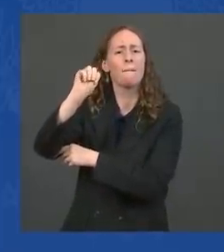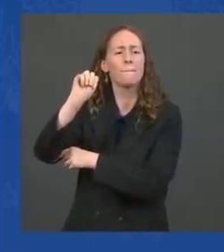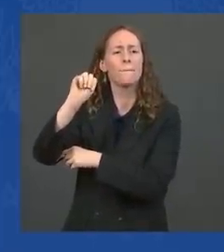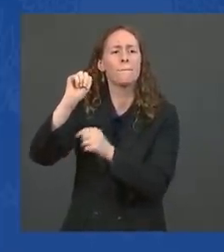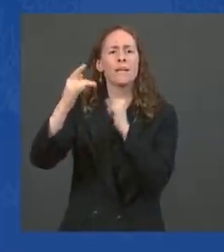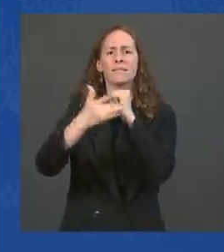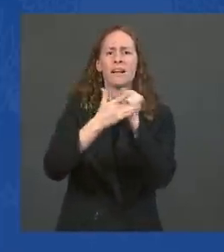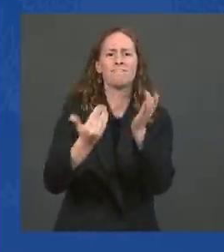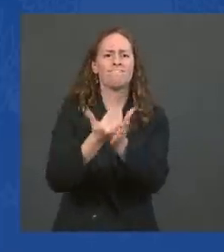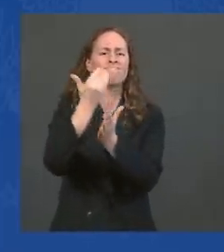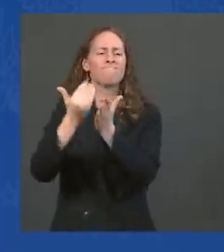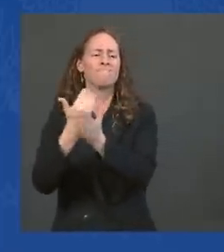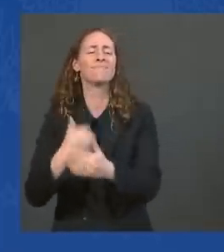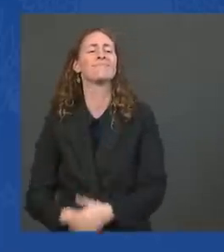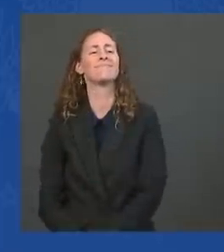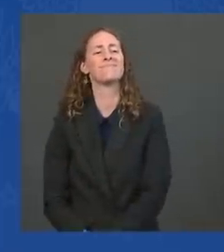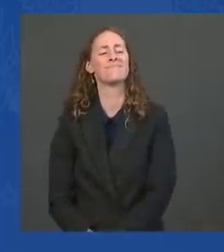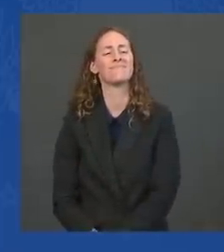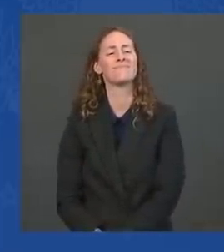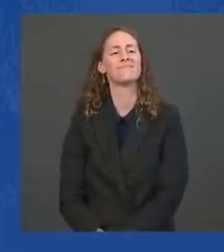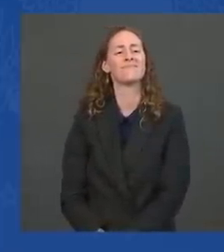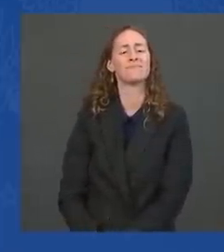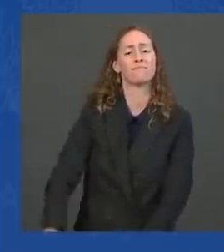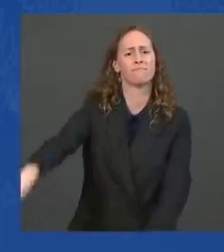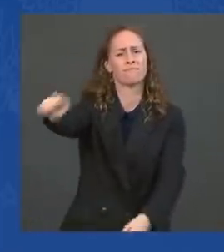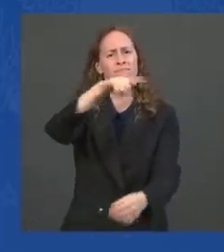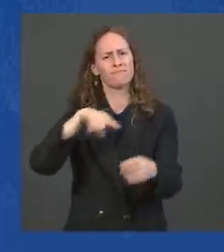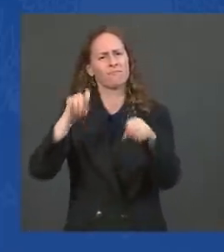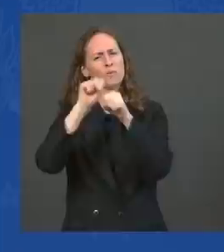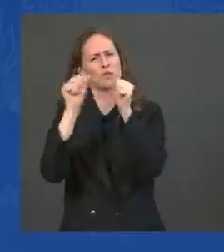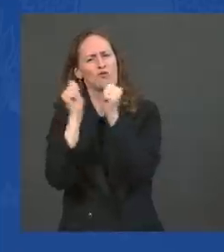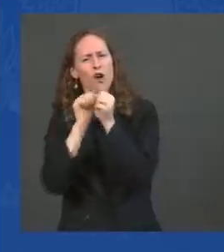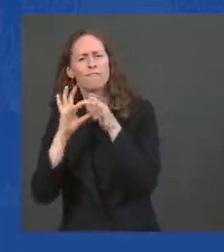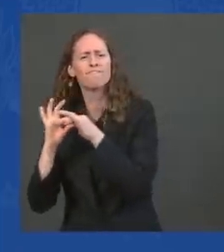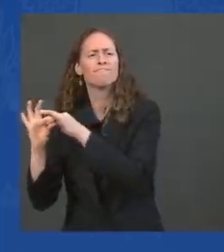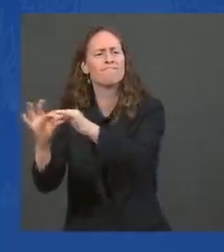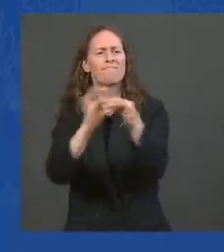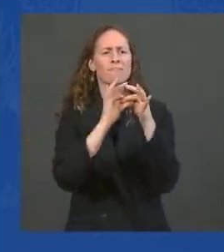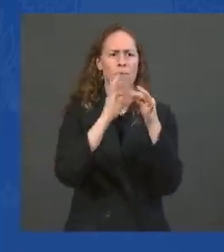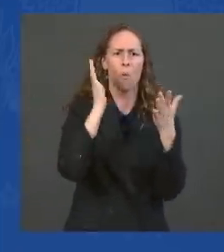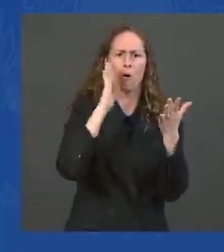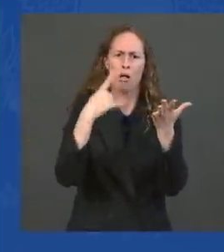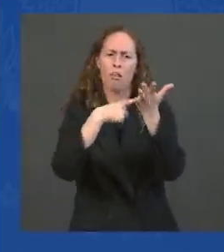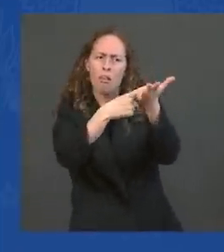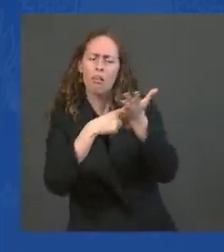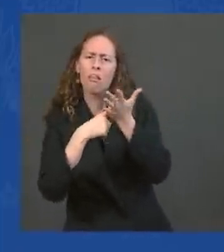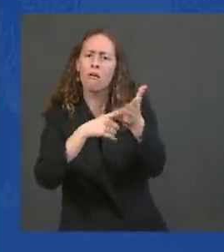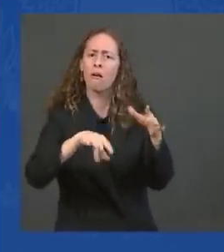we are launching consultations with Australia's acquisition of conventionally armed,